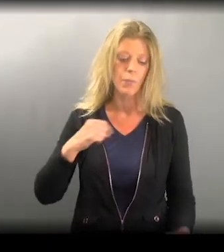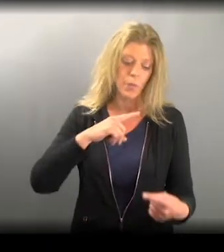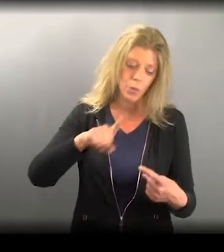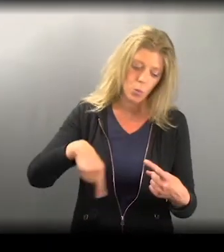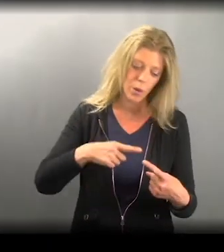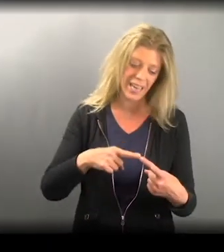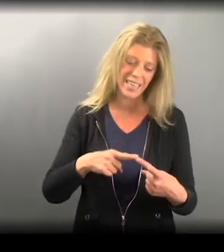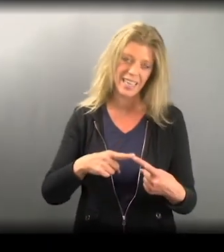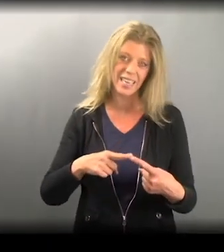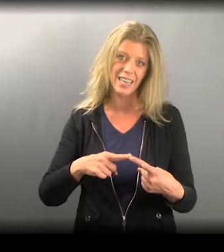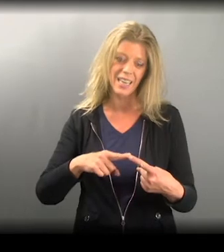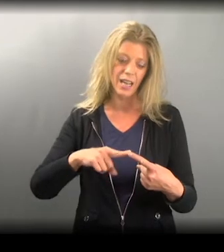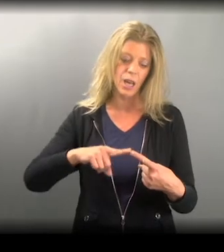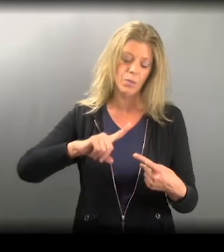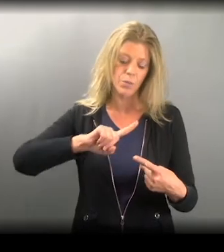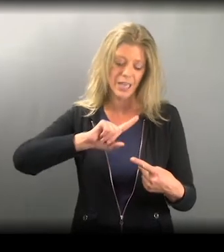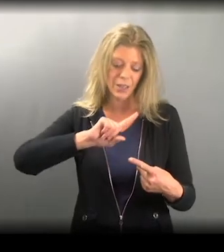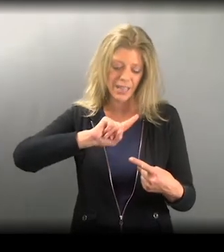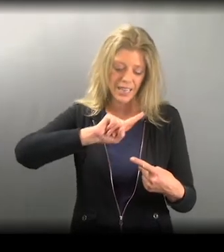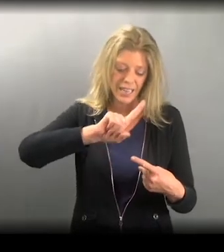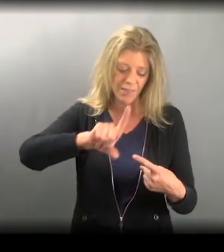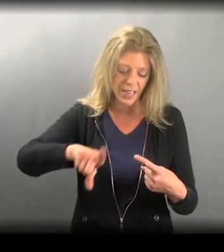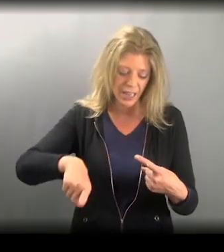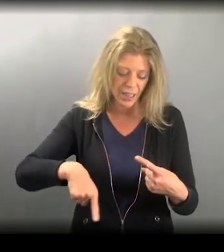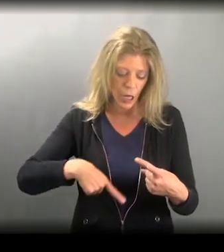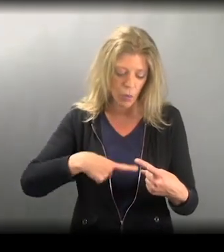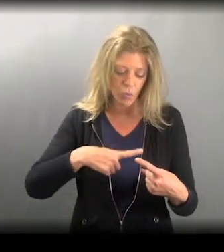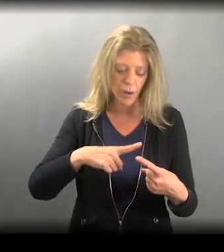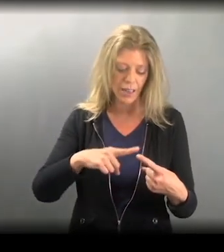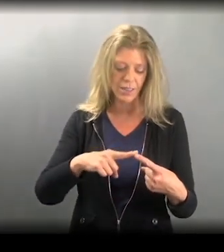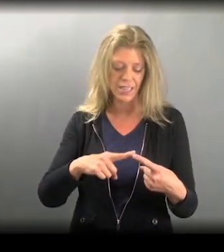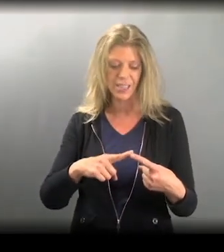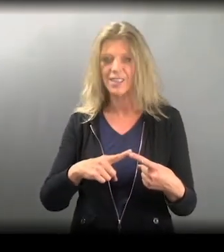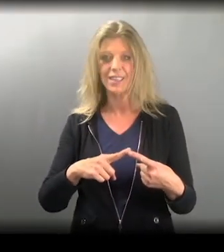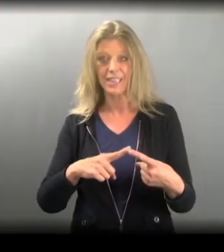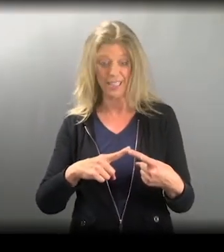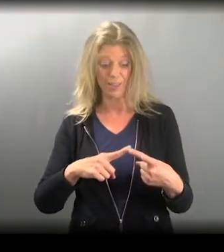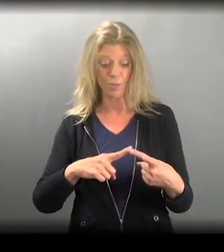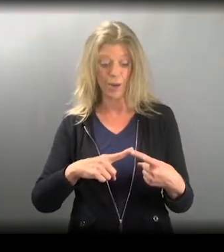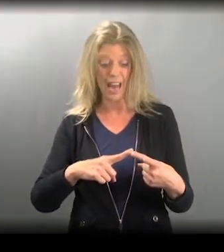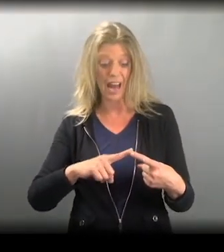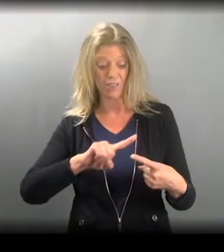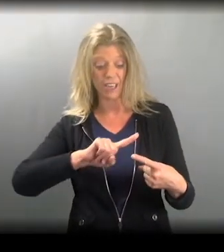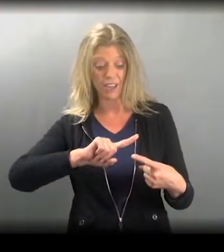WHEN Put your lead finger around you support hand finger.